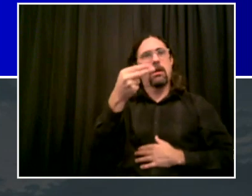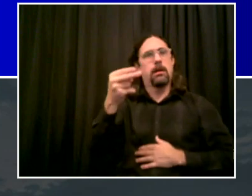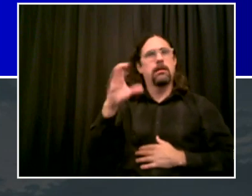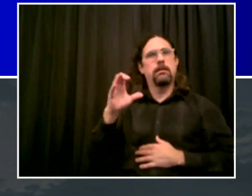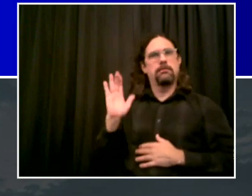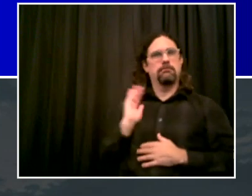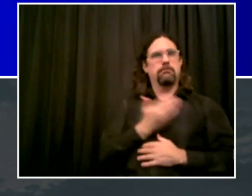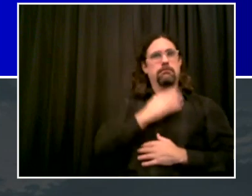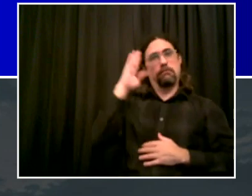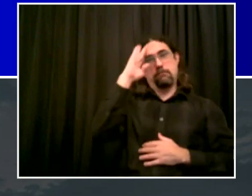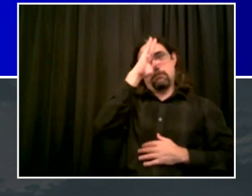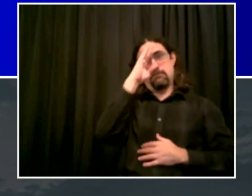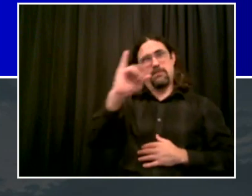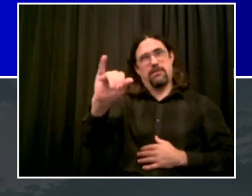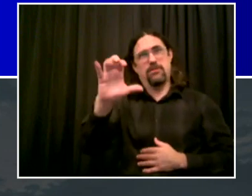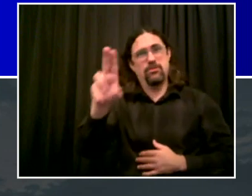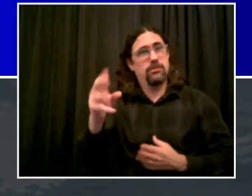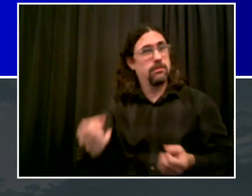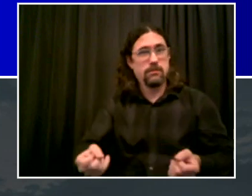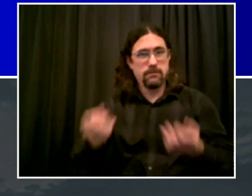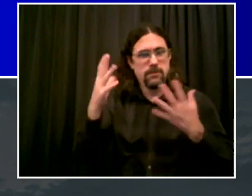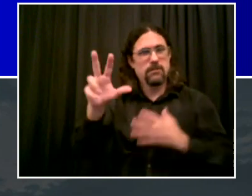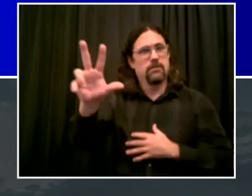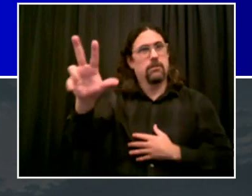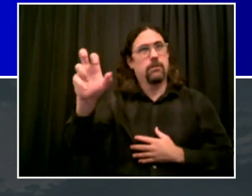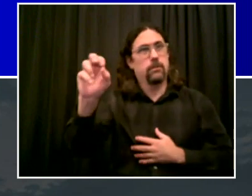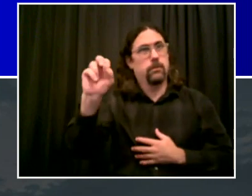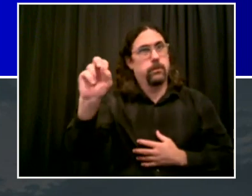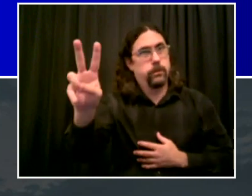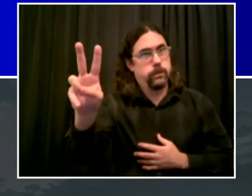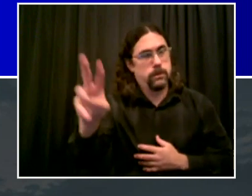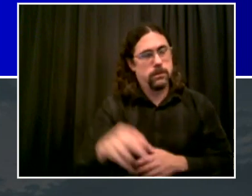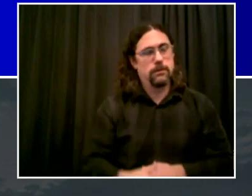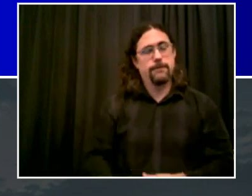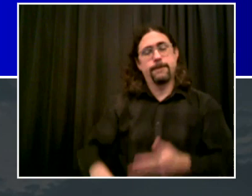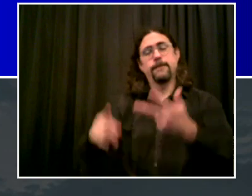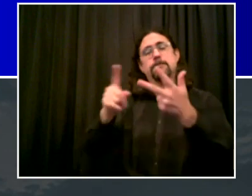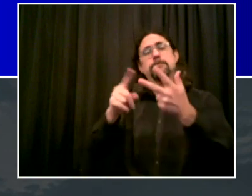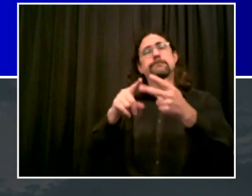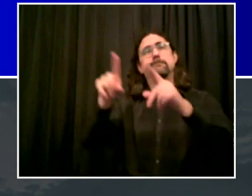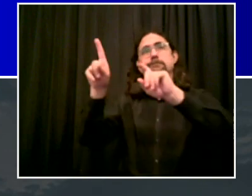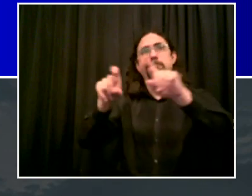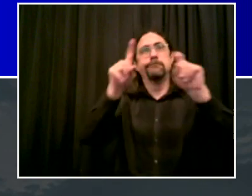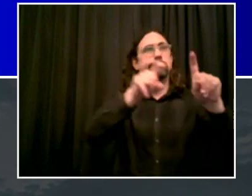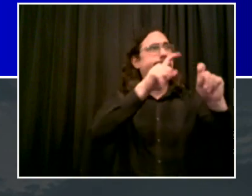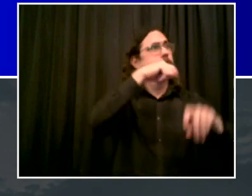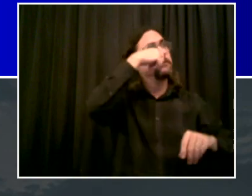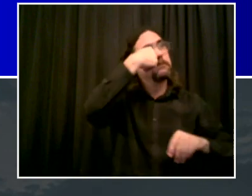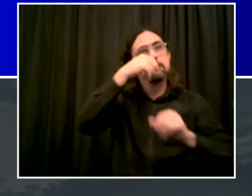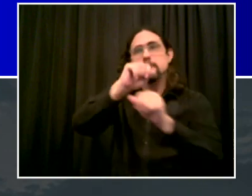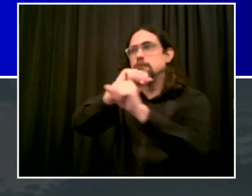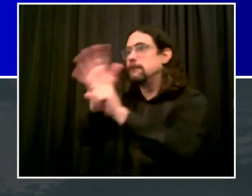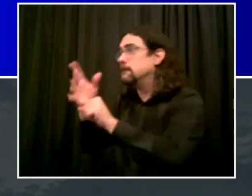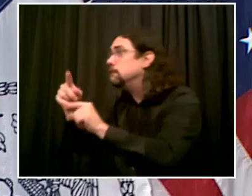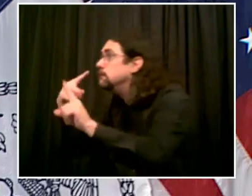THE THRESHO LD AND 200 TO IS THE NUMBER TODAY. AND PEOPLE TESTING POSITIVE